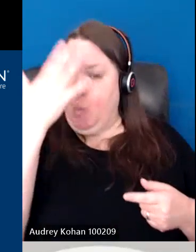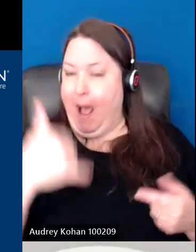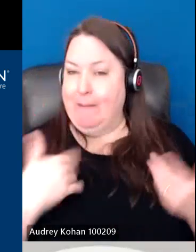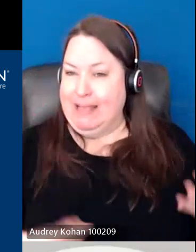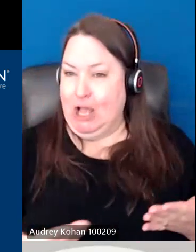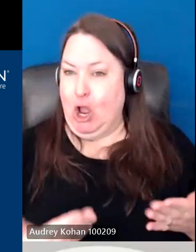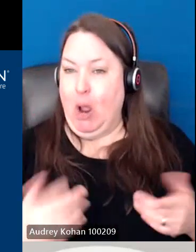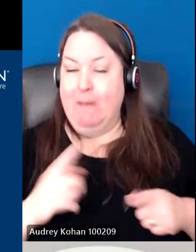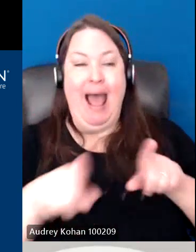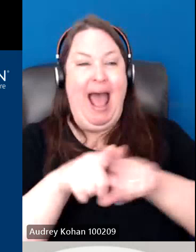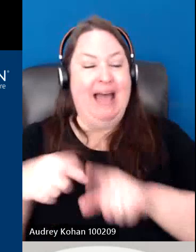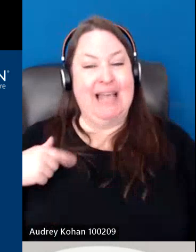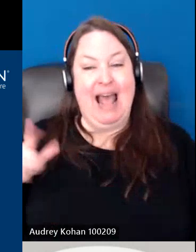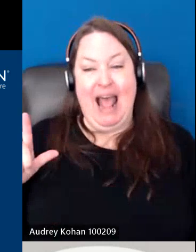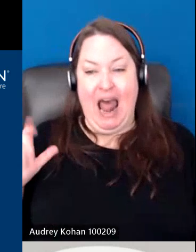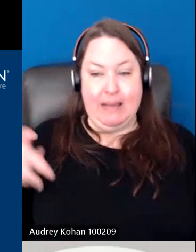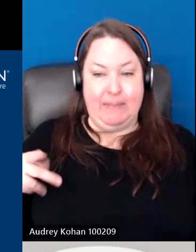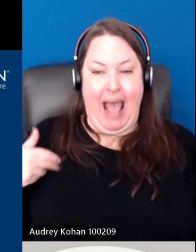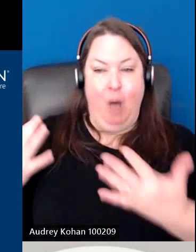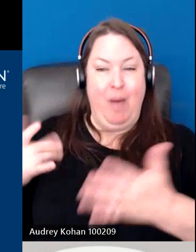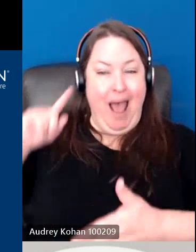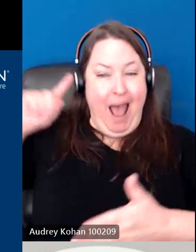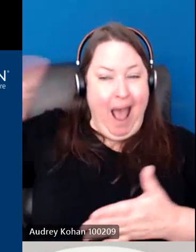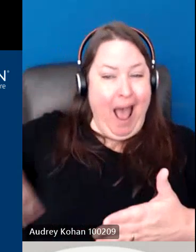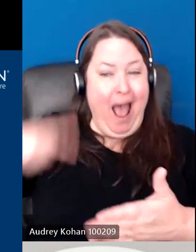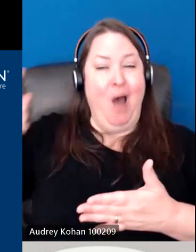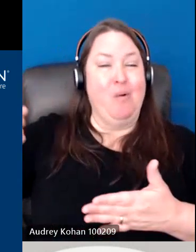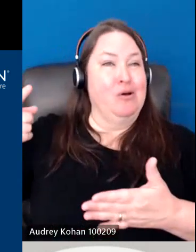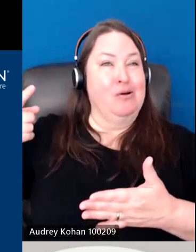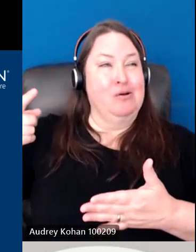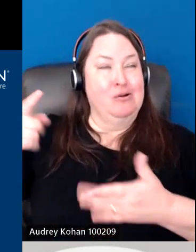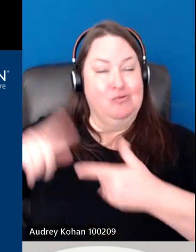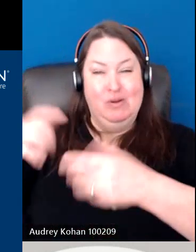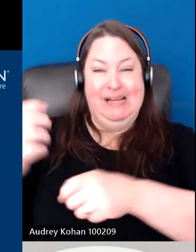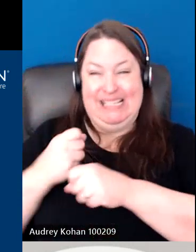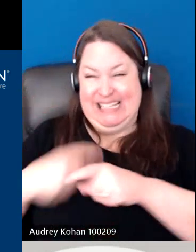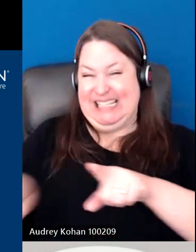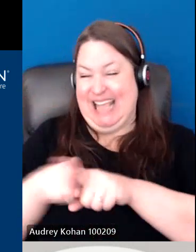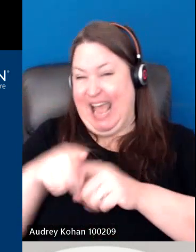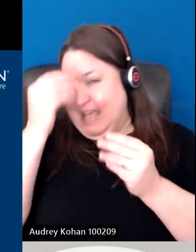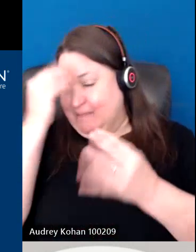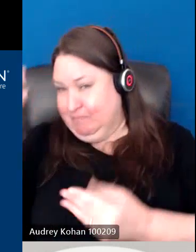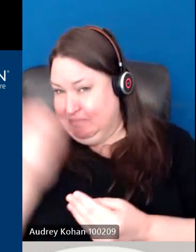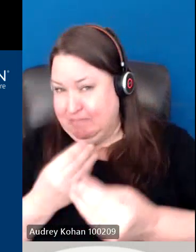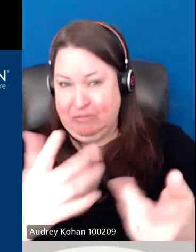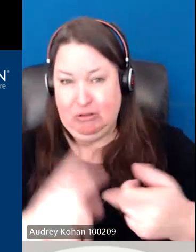as a LEP I'm waiting an hour or whatever to get that same message communicated to you that is an